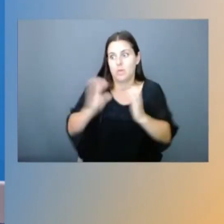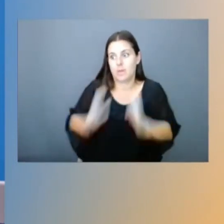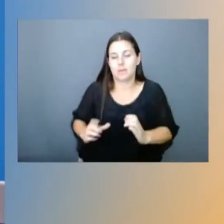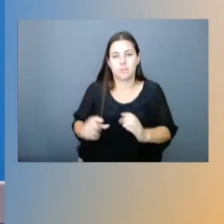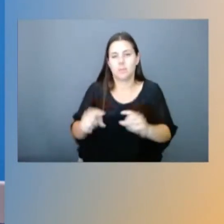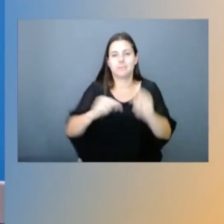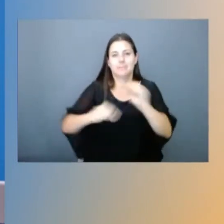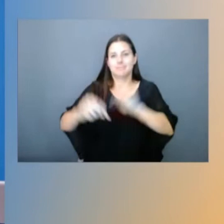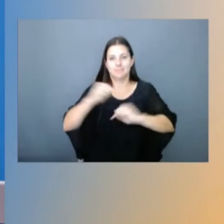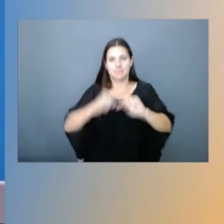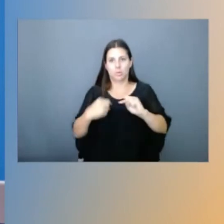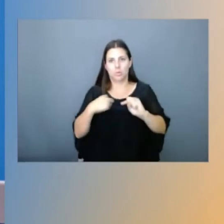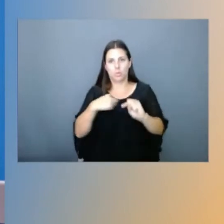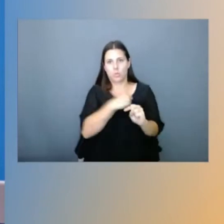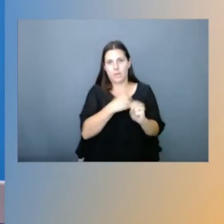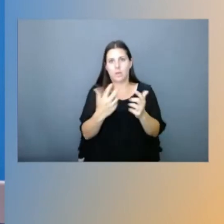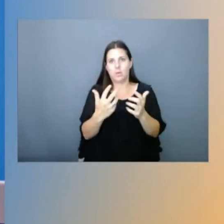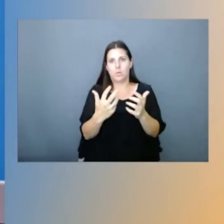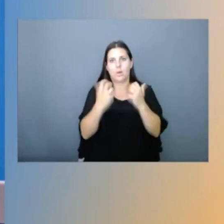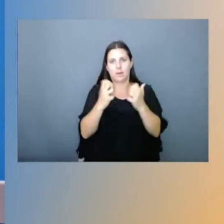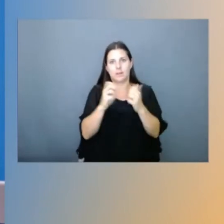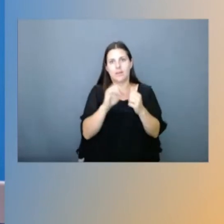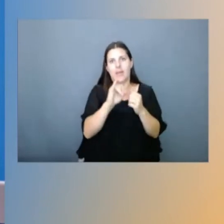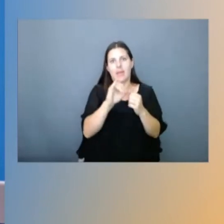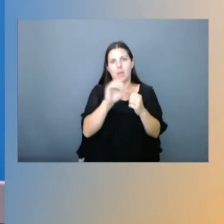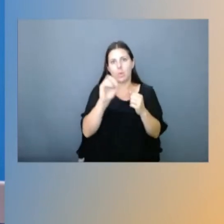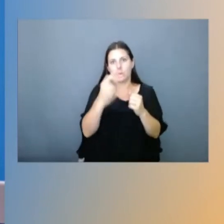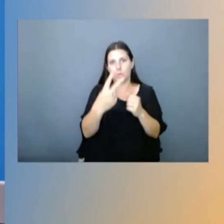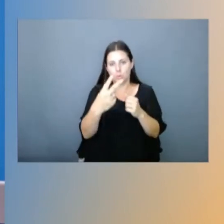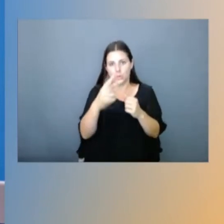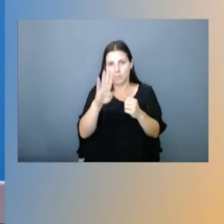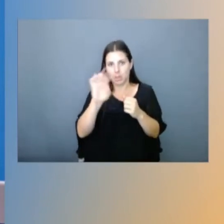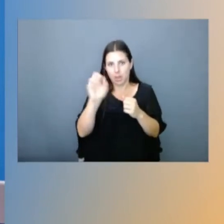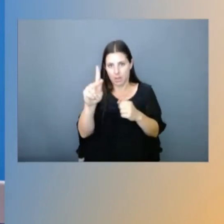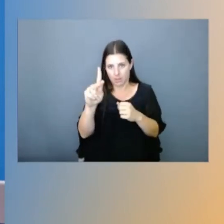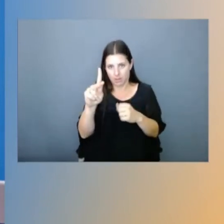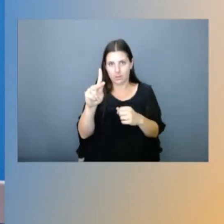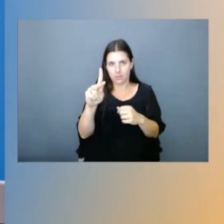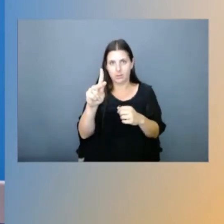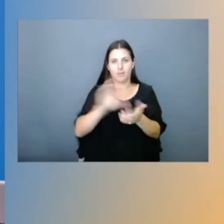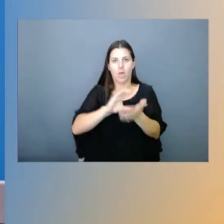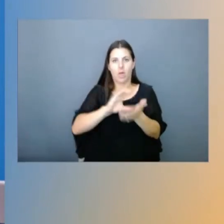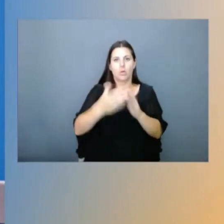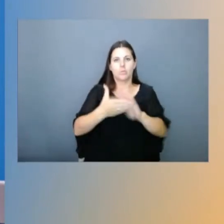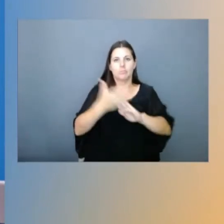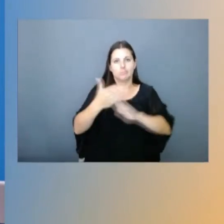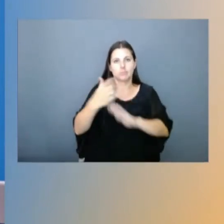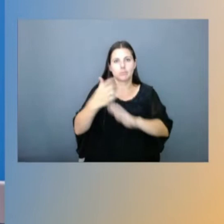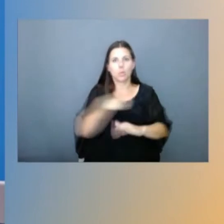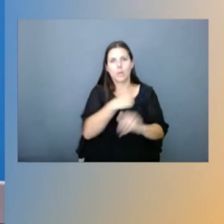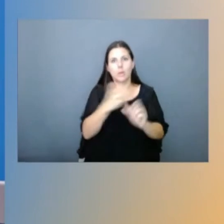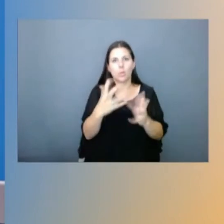our io2 Block Express EBS volumes and this was really done to deliver significantly high number of IOPS,